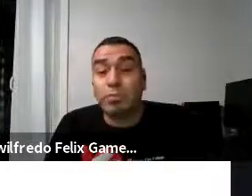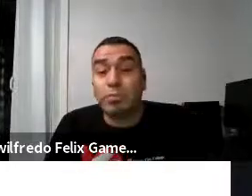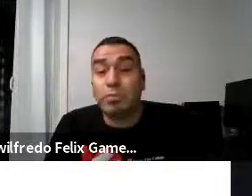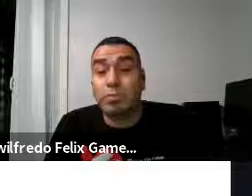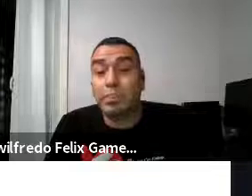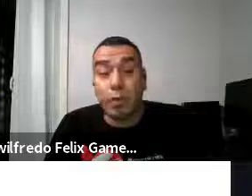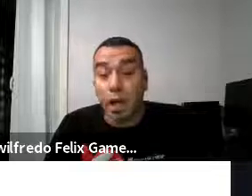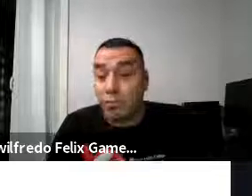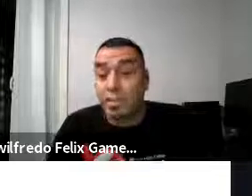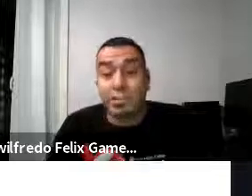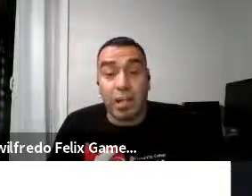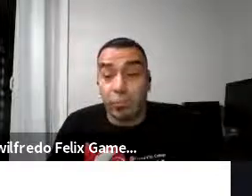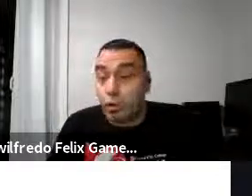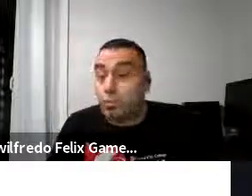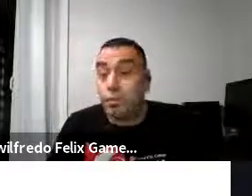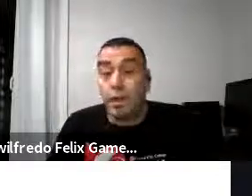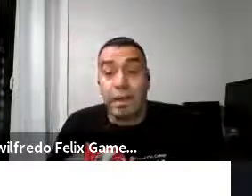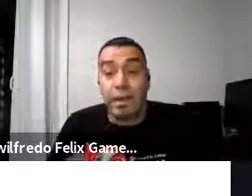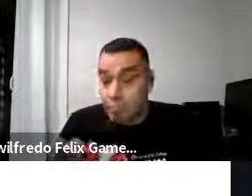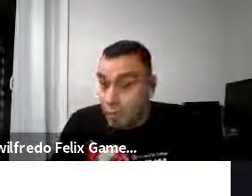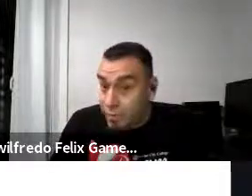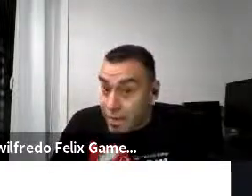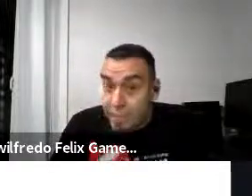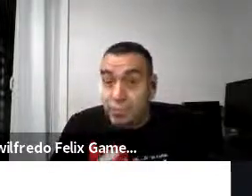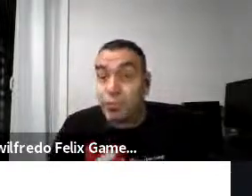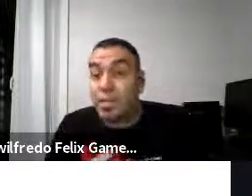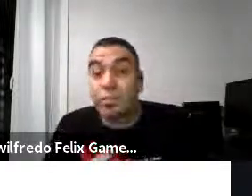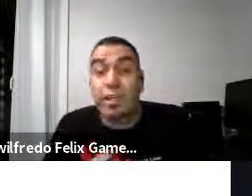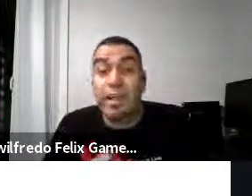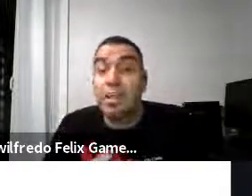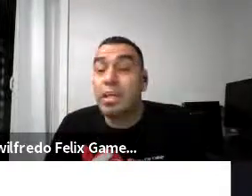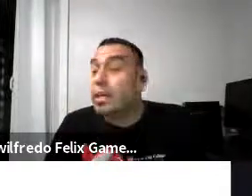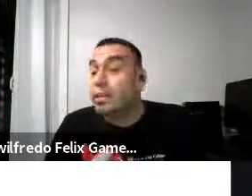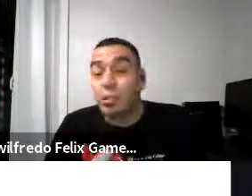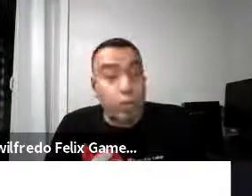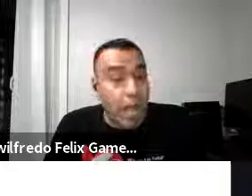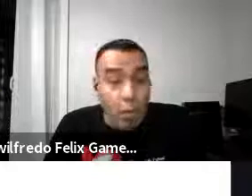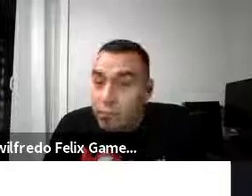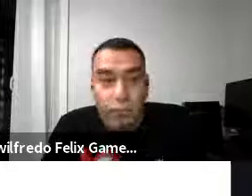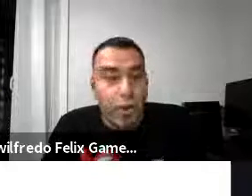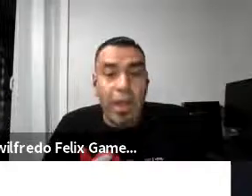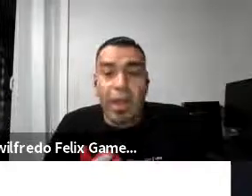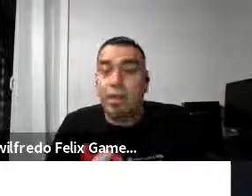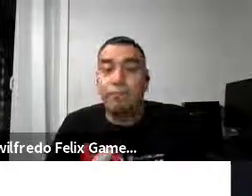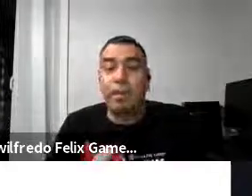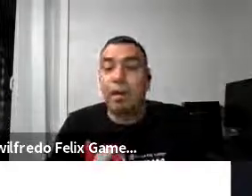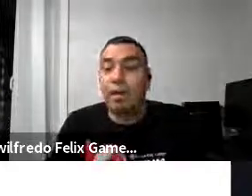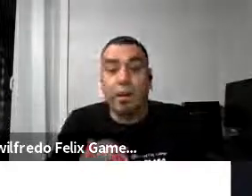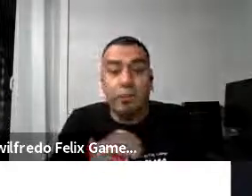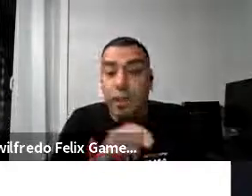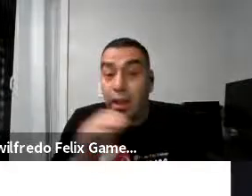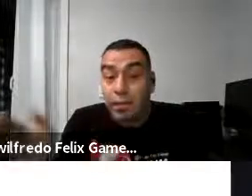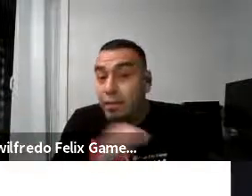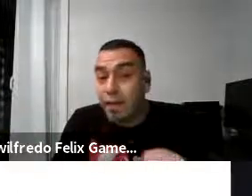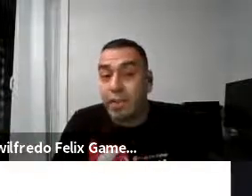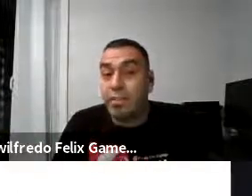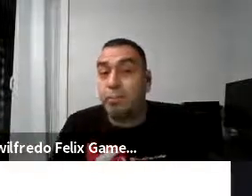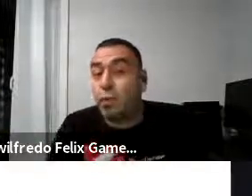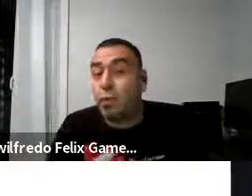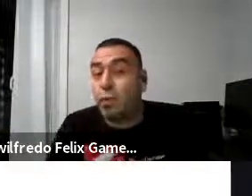programs, like for example, coverage covers very limited access to financial aid, they do not qualify for anything for any federal